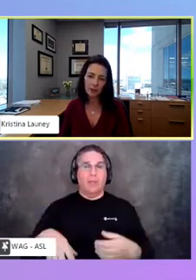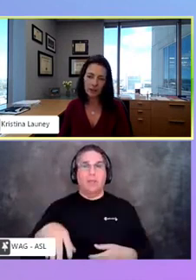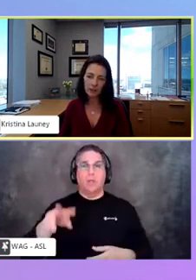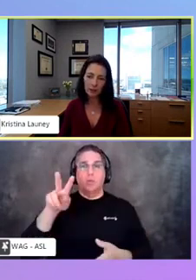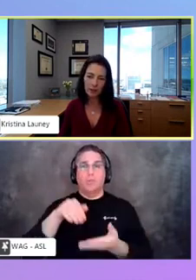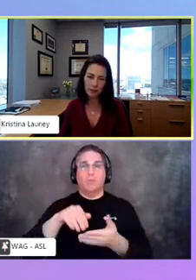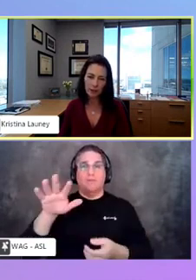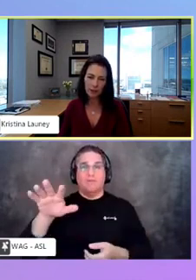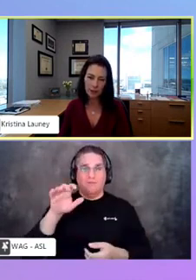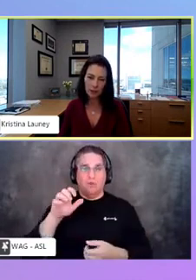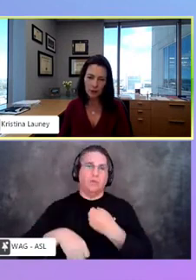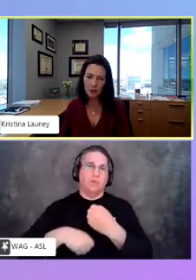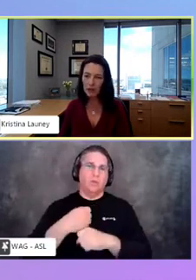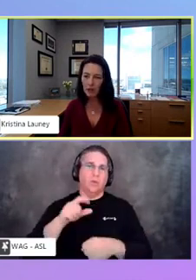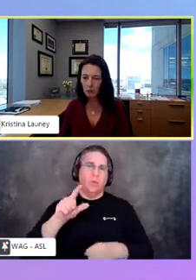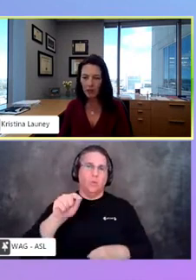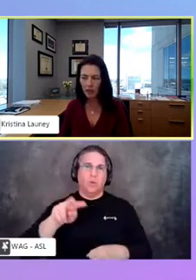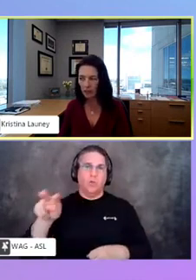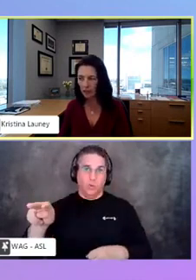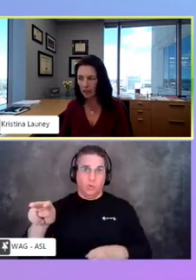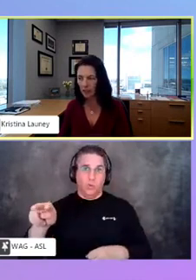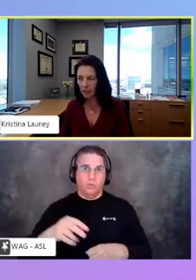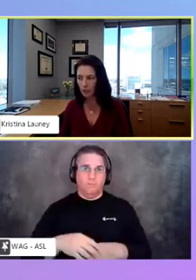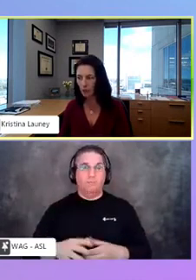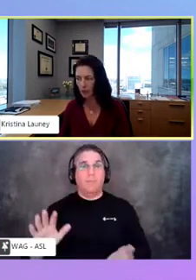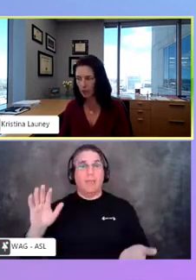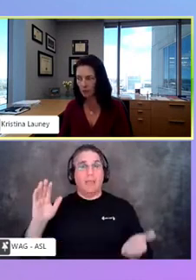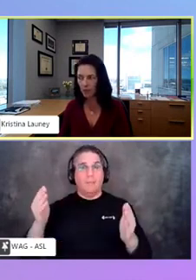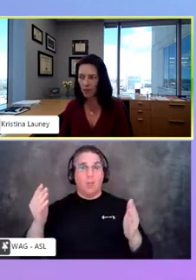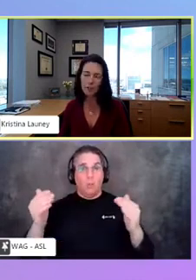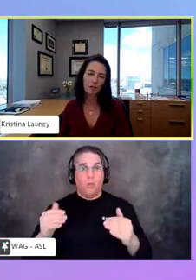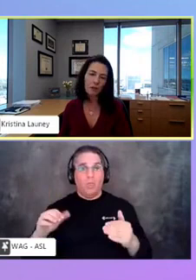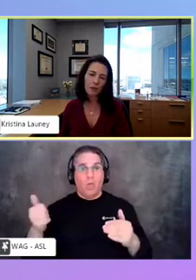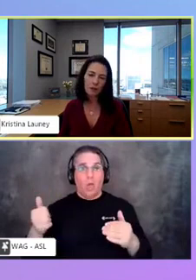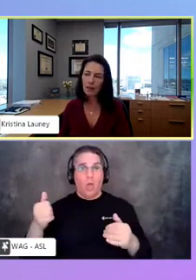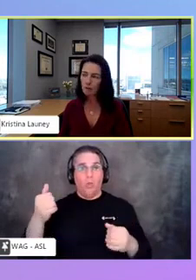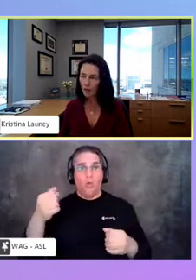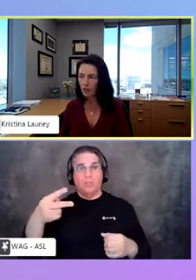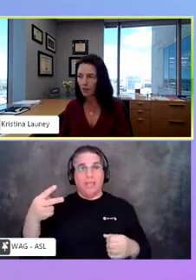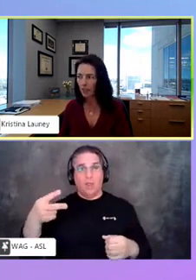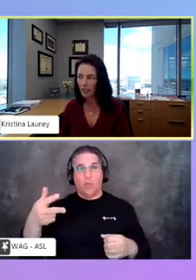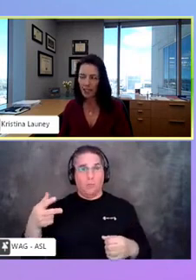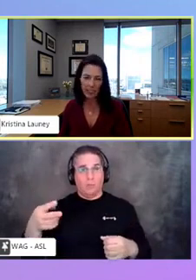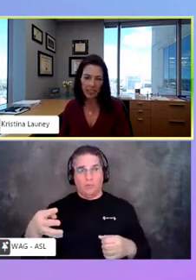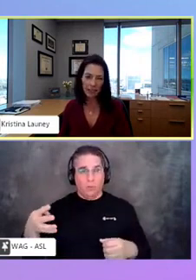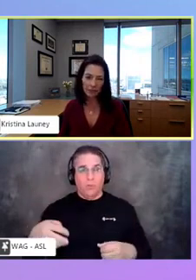2017. That increased to 1500 in 2018, and then up to 2500